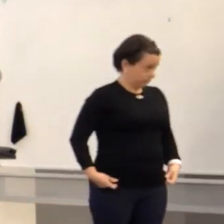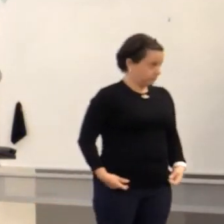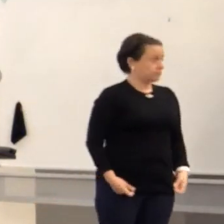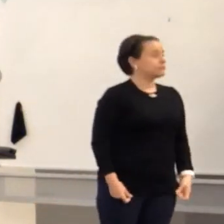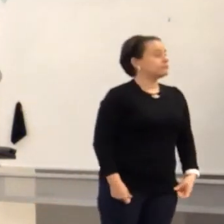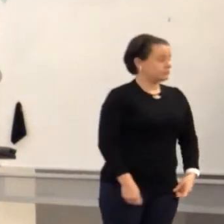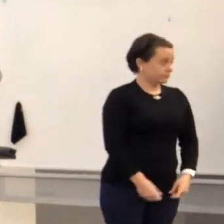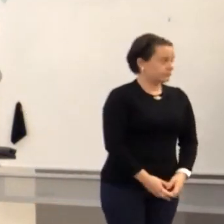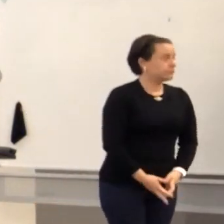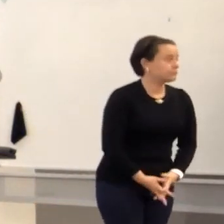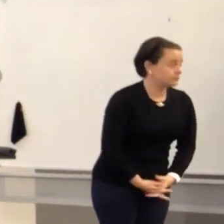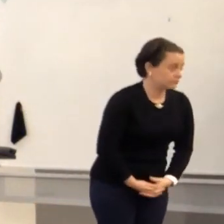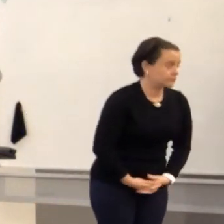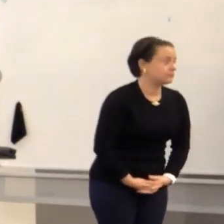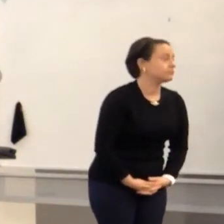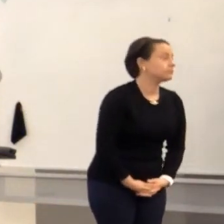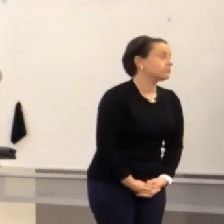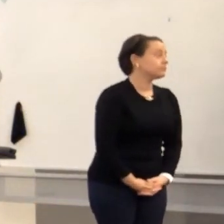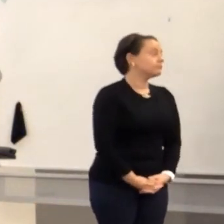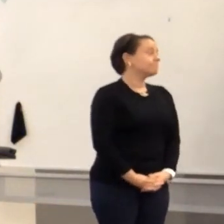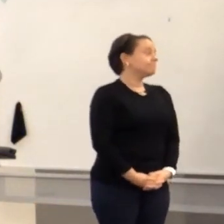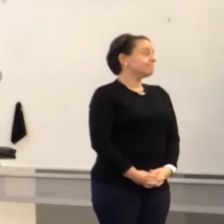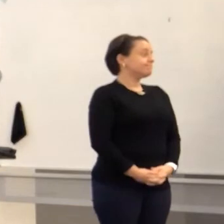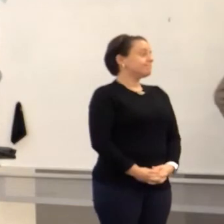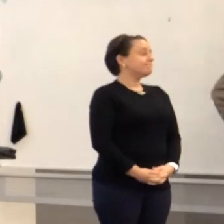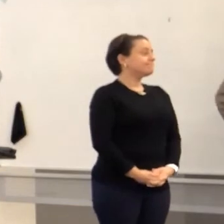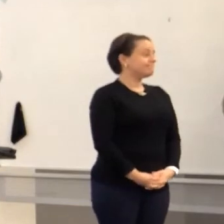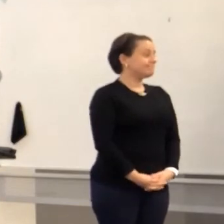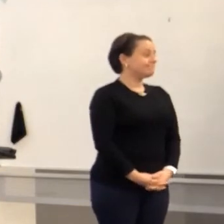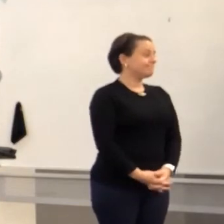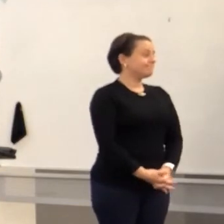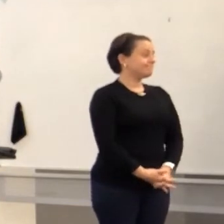non profit trying to take her idea to another country.